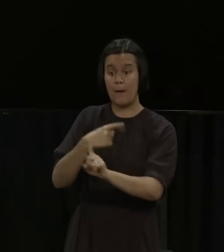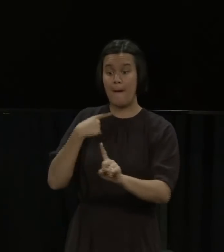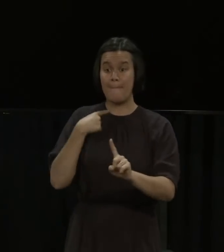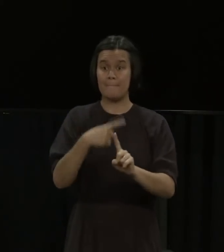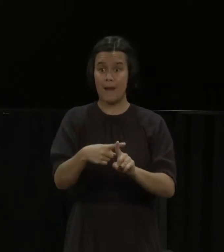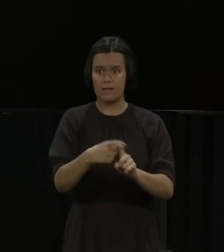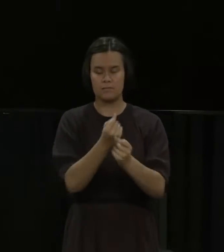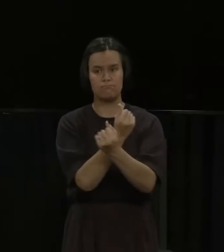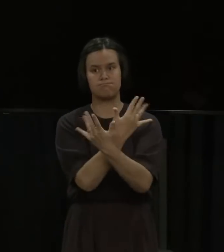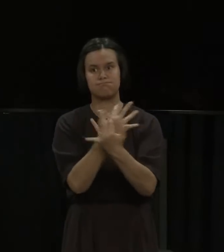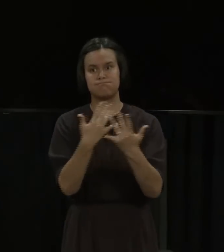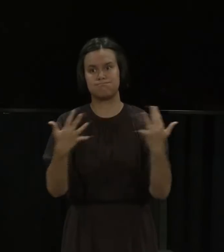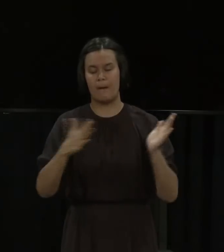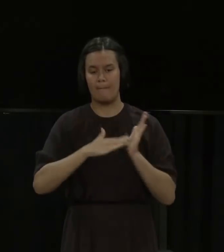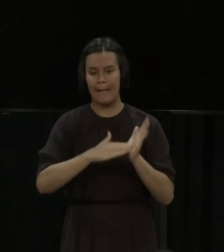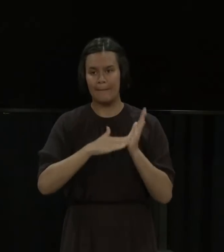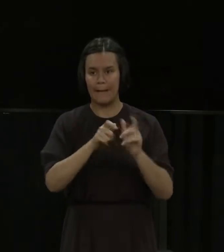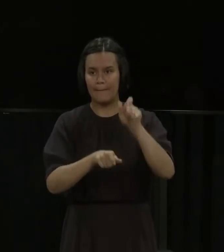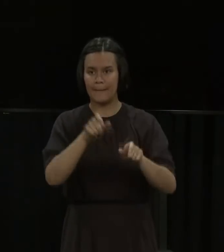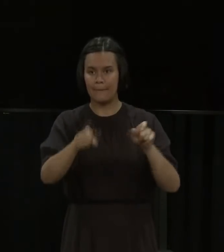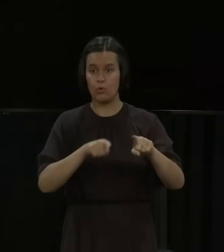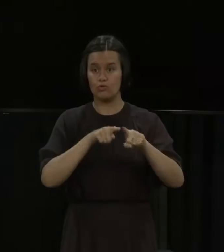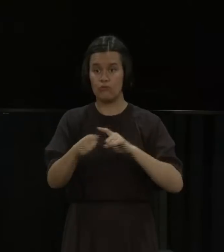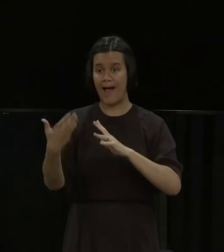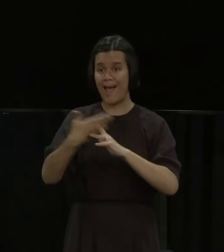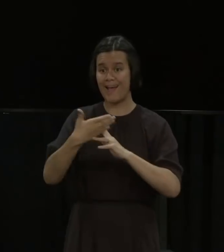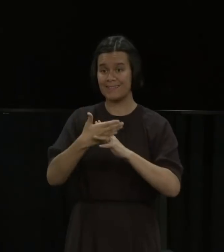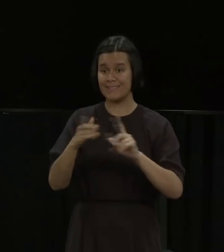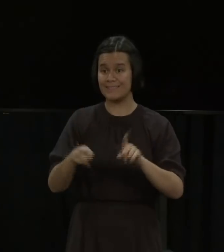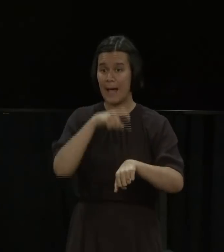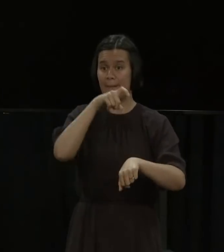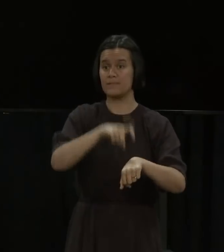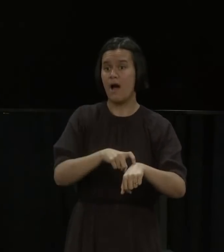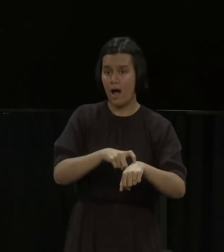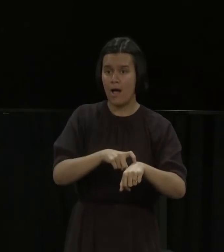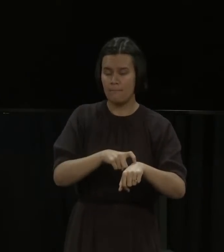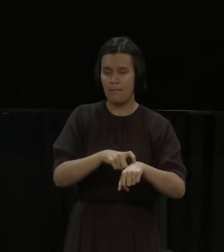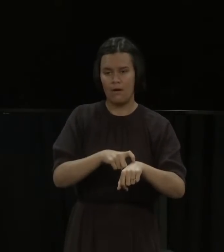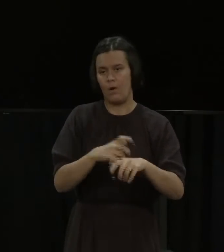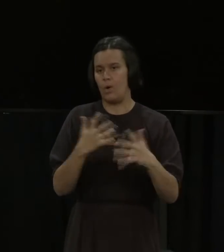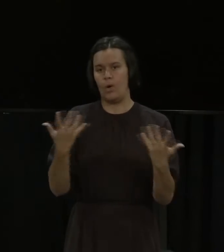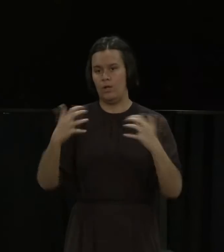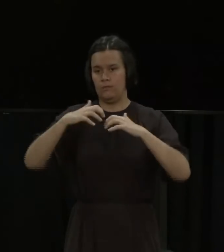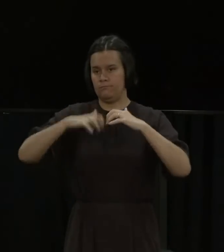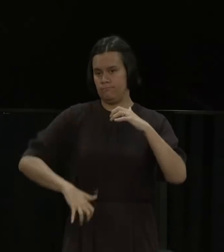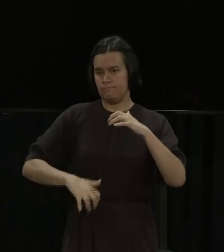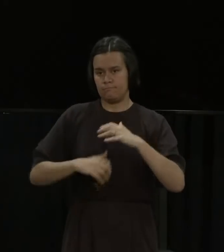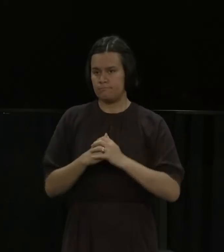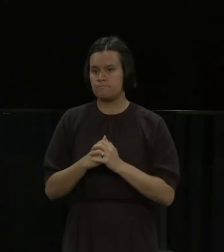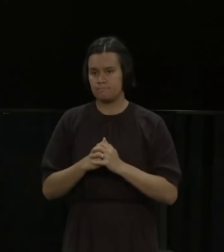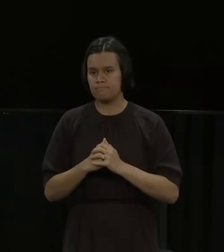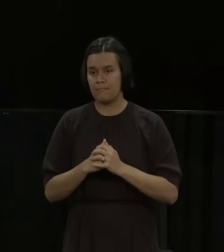service attack and several million kiwis try to access the system at the same time, to the